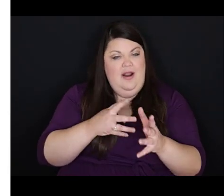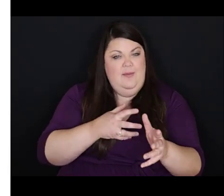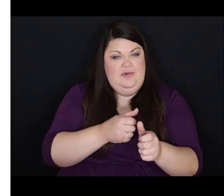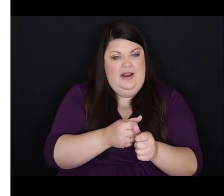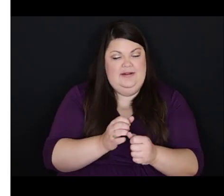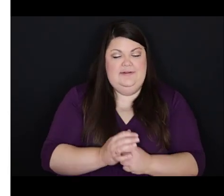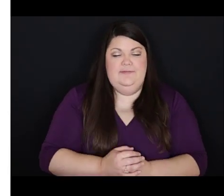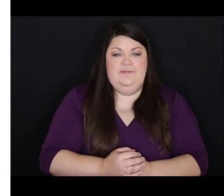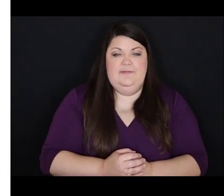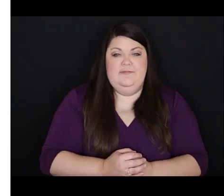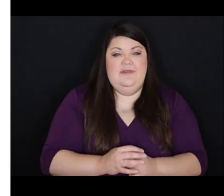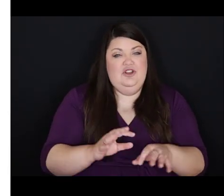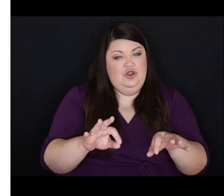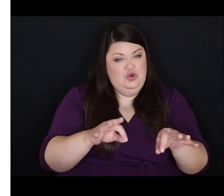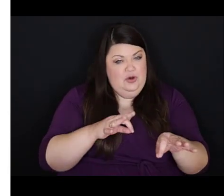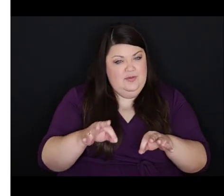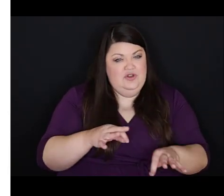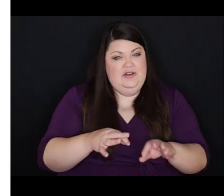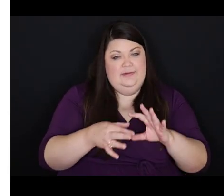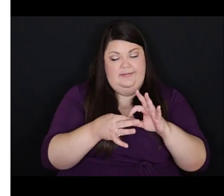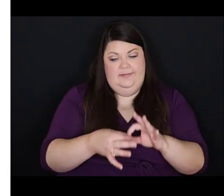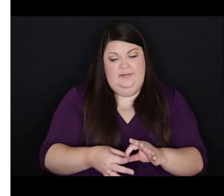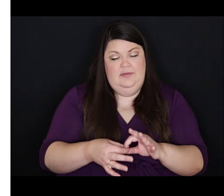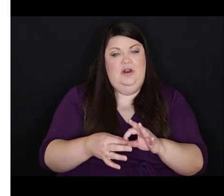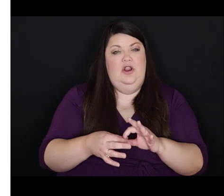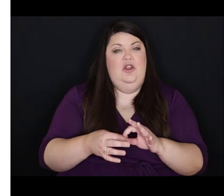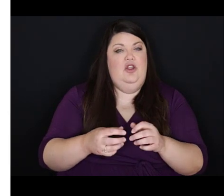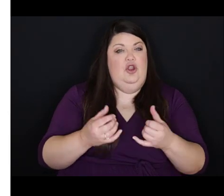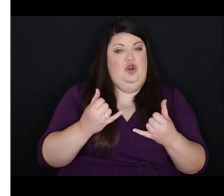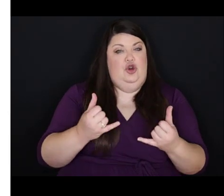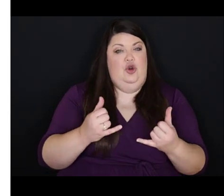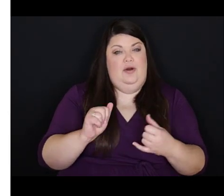the Descriptions reflecting on the current administration of the VR program,